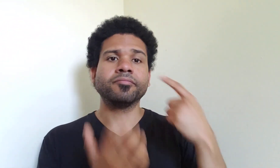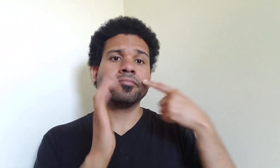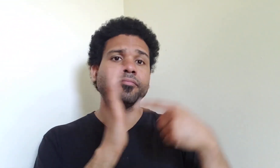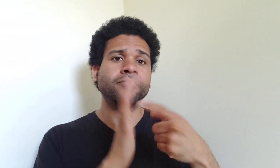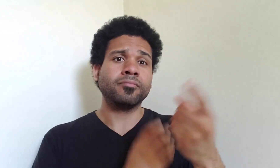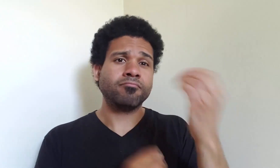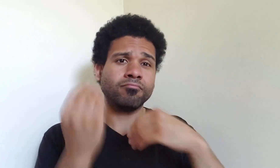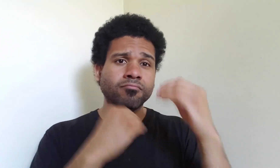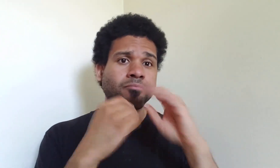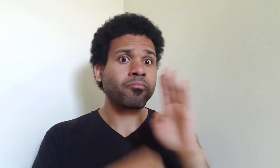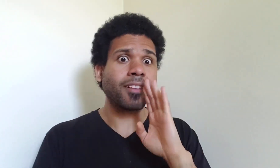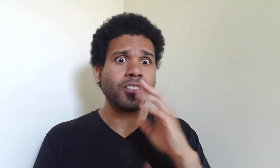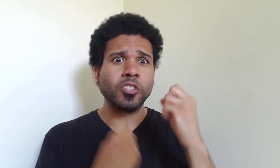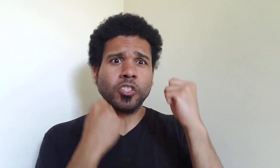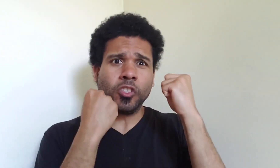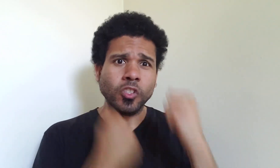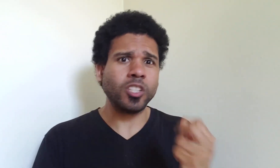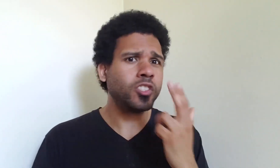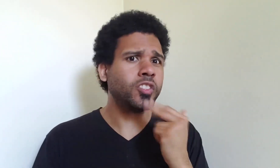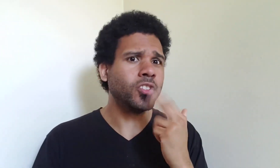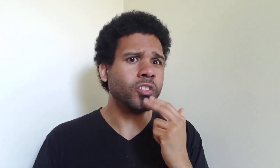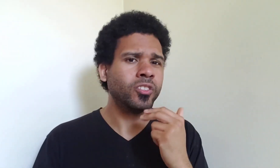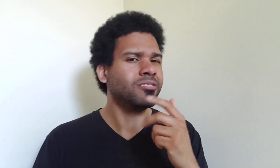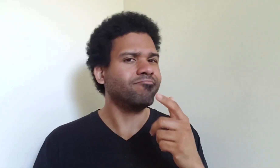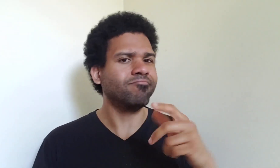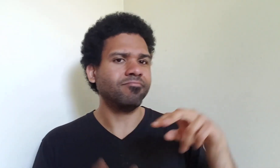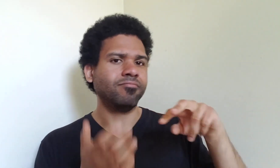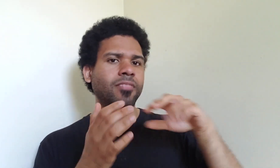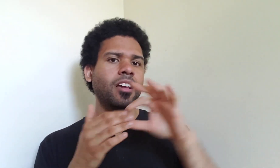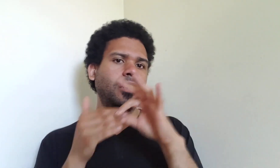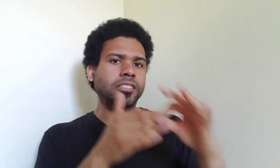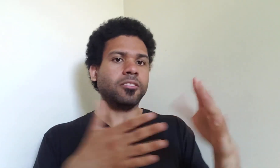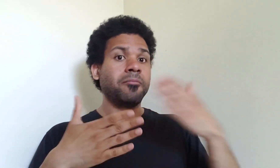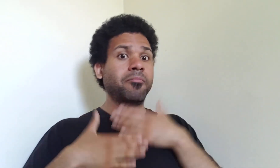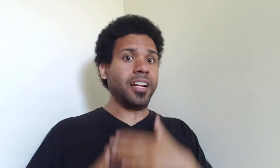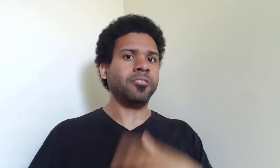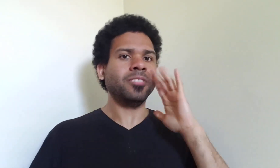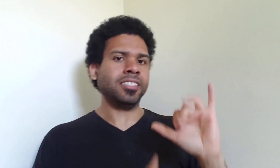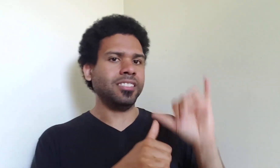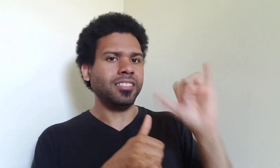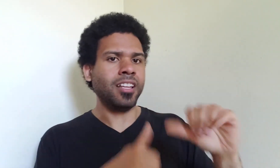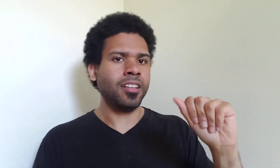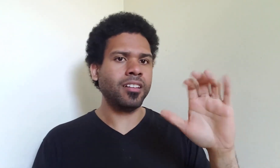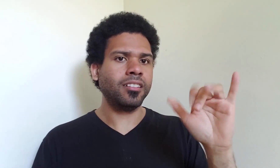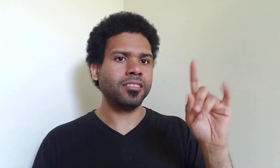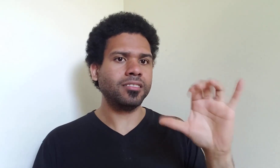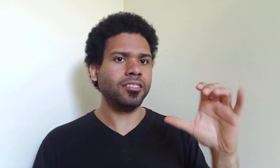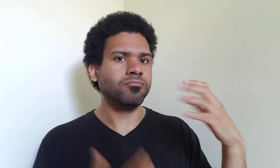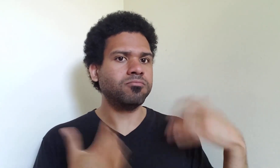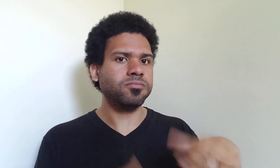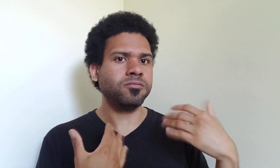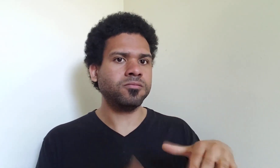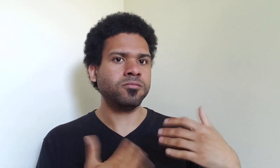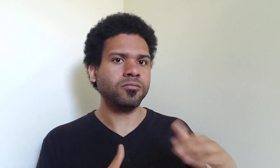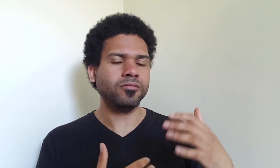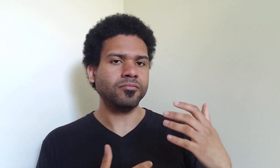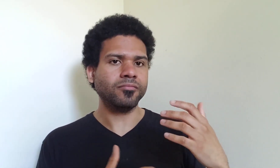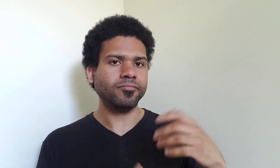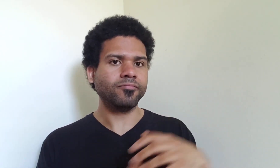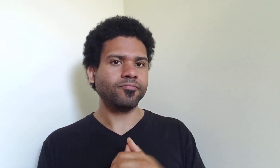For instance, if you eat heavy sugar-based food for breakfast, it can lead your body to remain acidic.